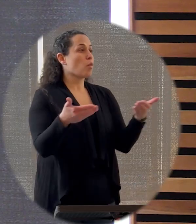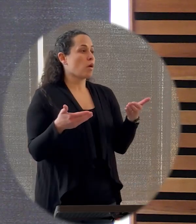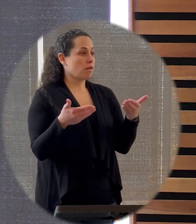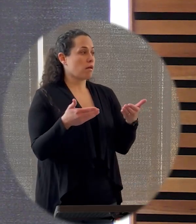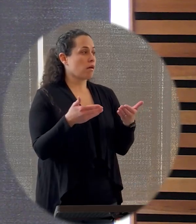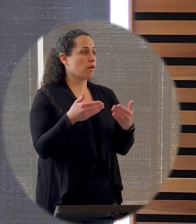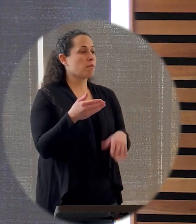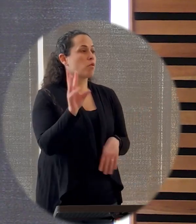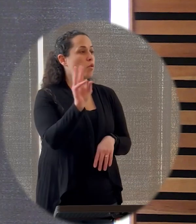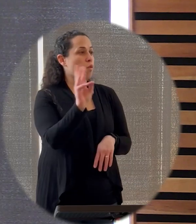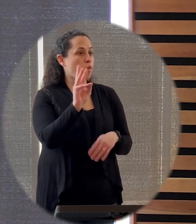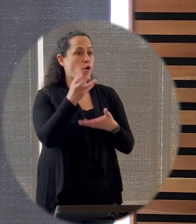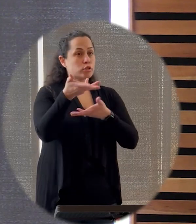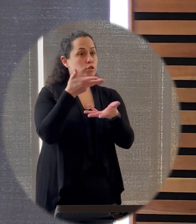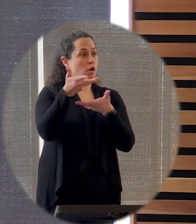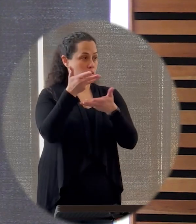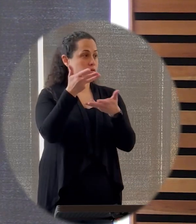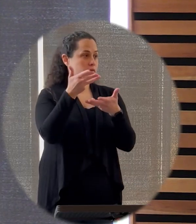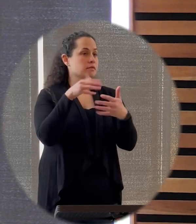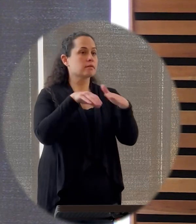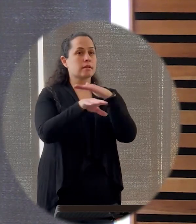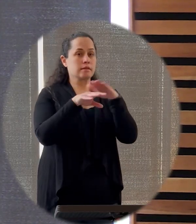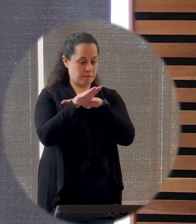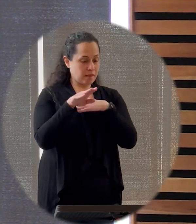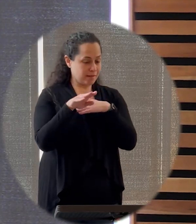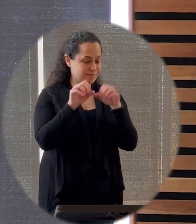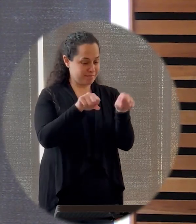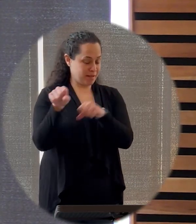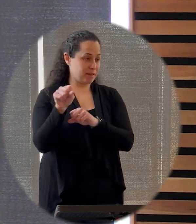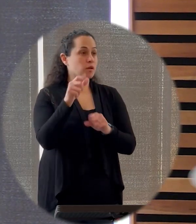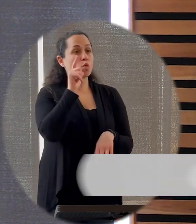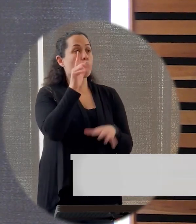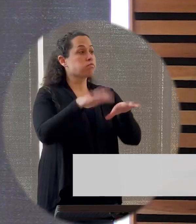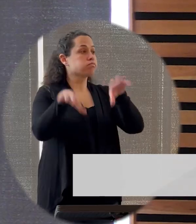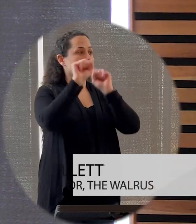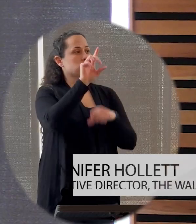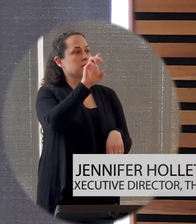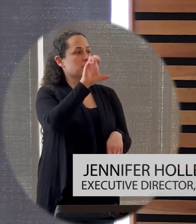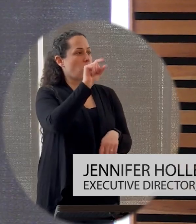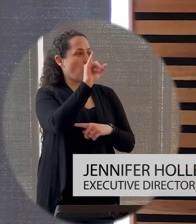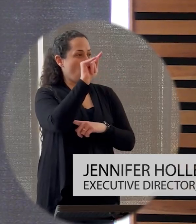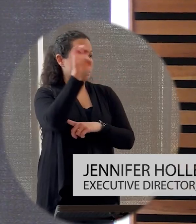Welcome to The Walrus Talks AccesAbility presented by Deloitte. I'm Jennifer Holllett,